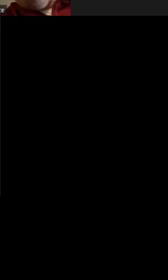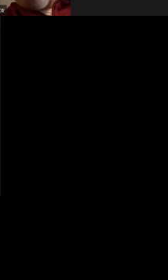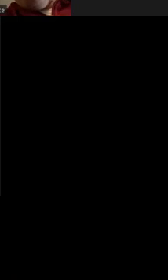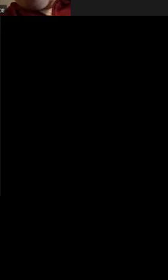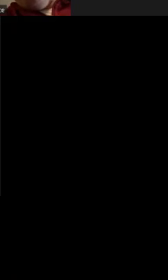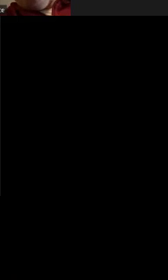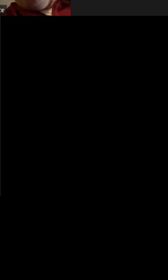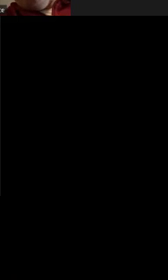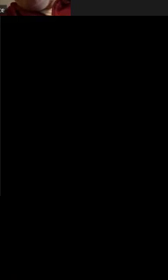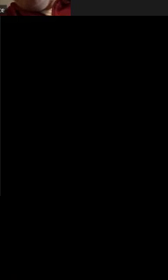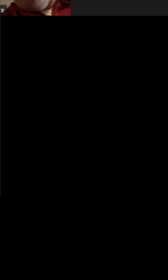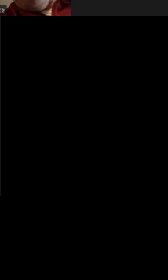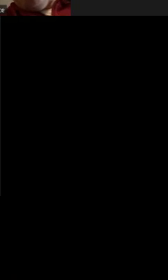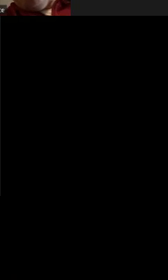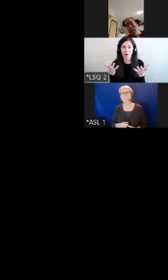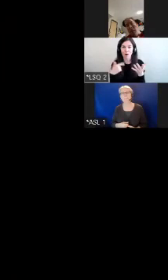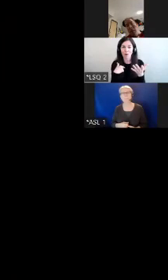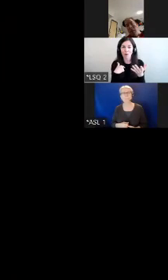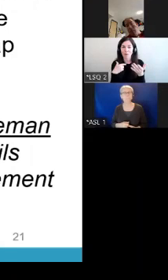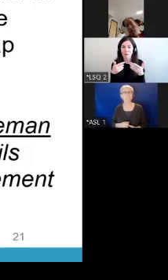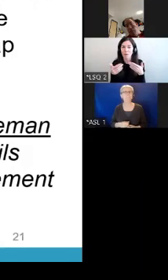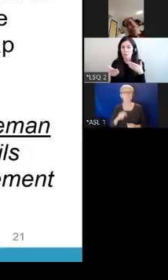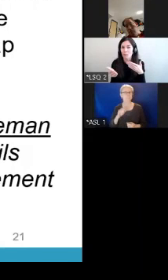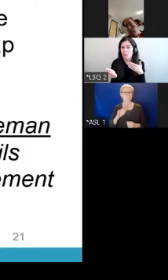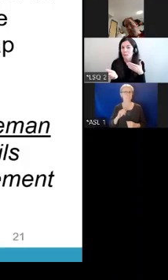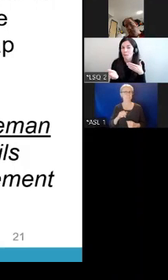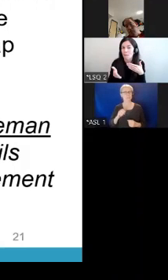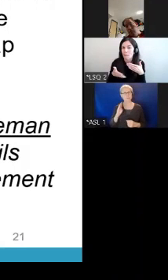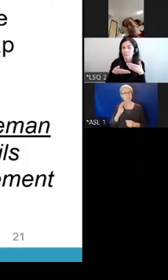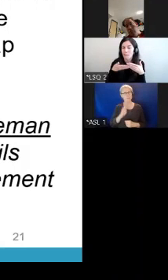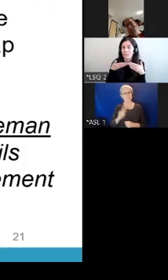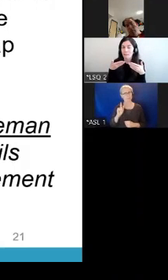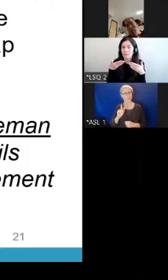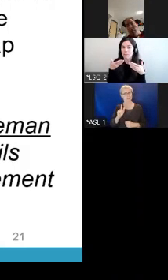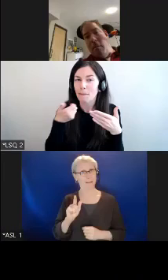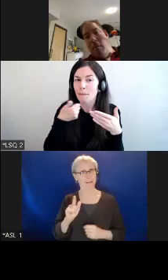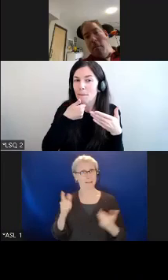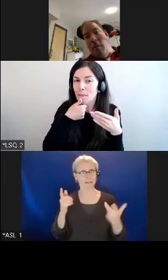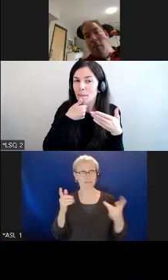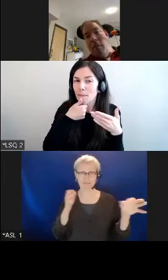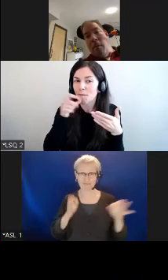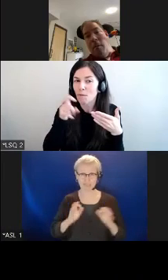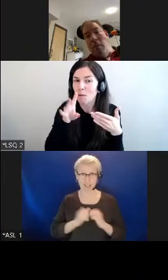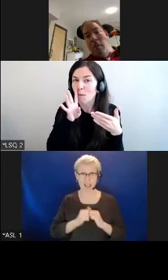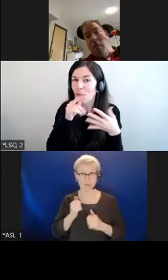SO NOW THAT WE HAVE COVERED THE BASICS OF A BILL, WE NEED YOUR HELP TO GET THE CANADA DISABILITY